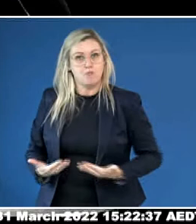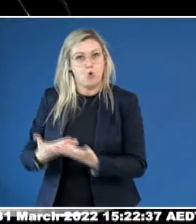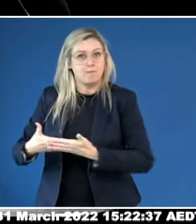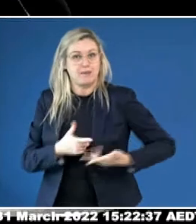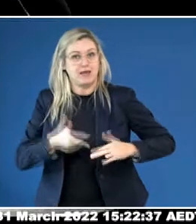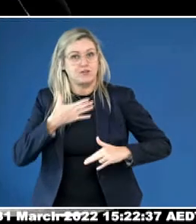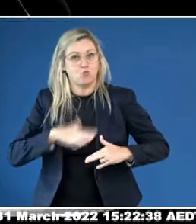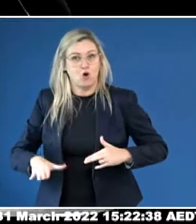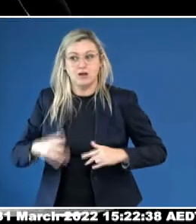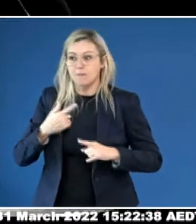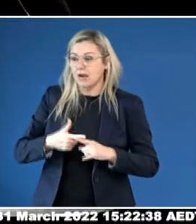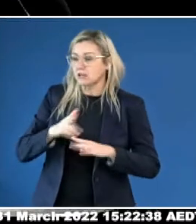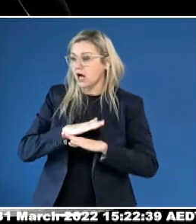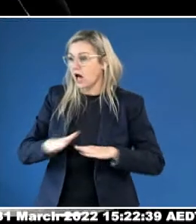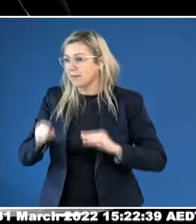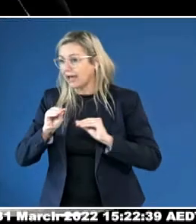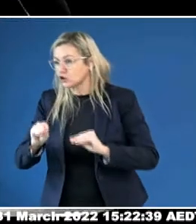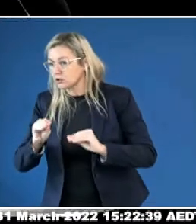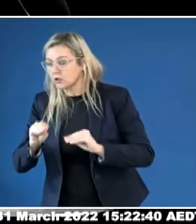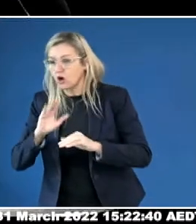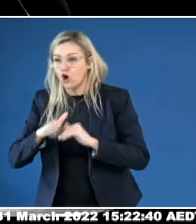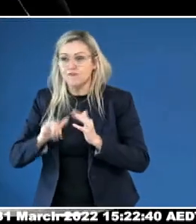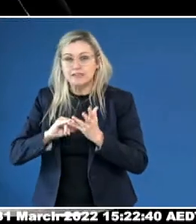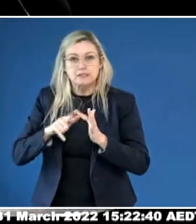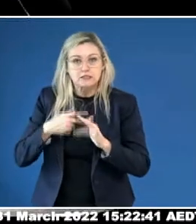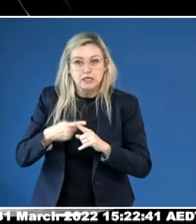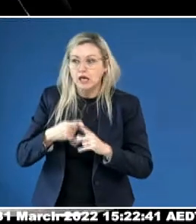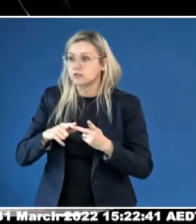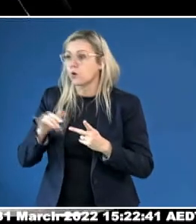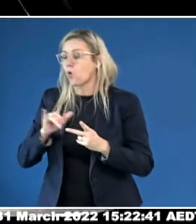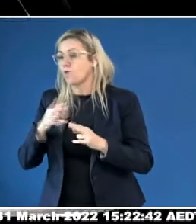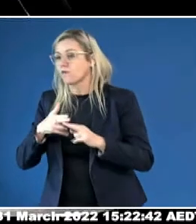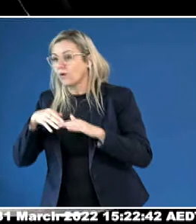education, to information, to sexual and reproductive health services, as well as the